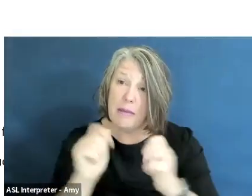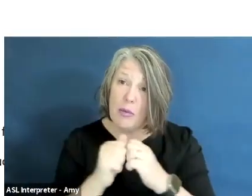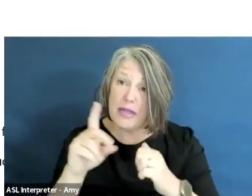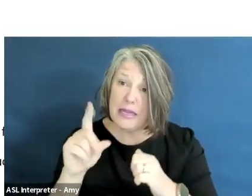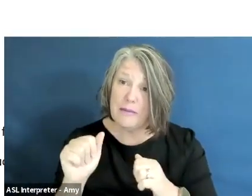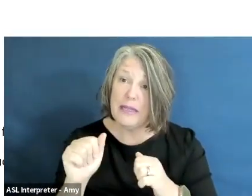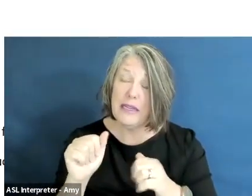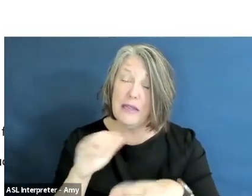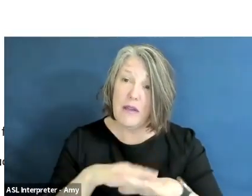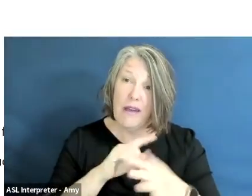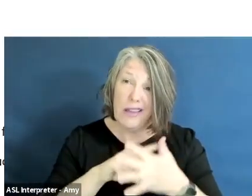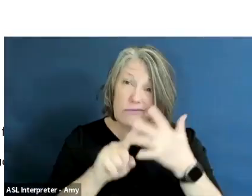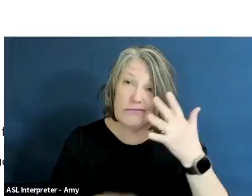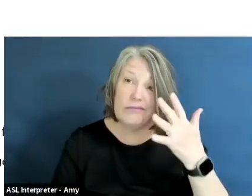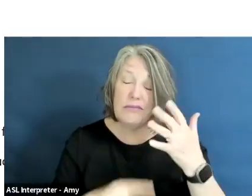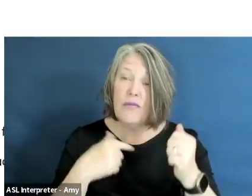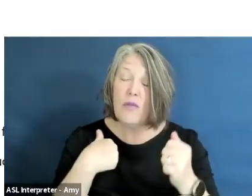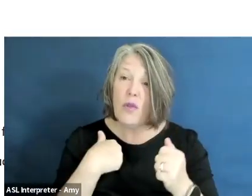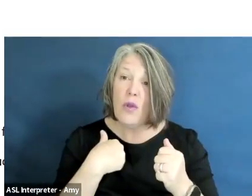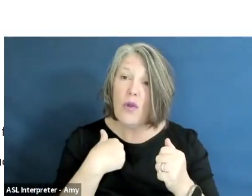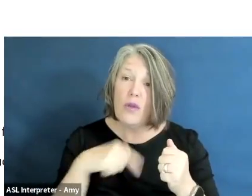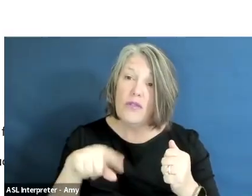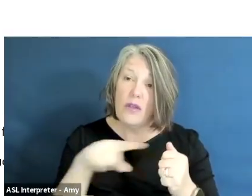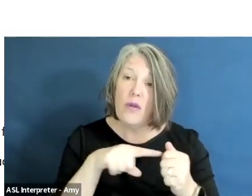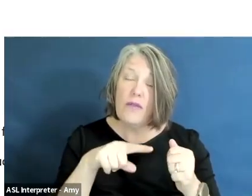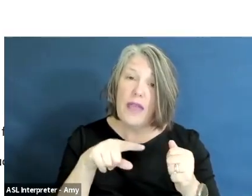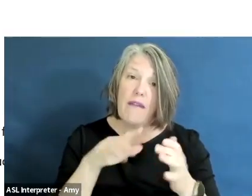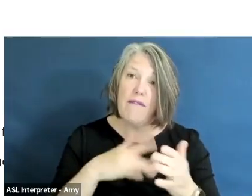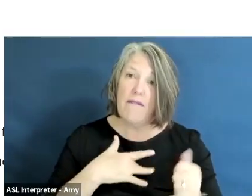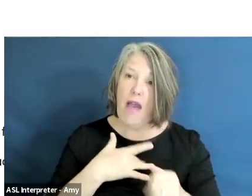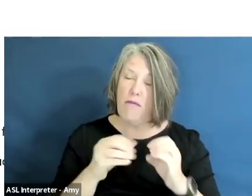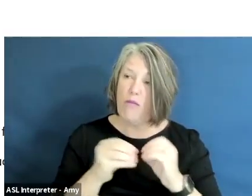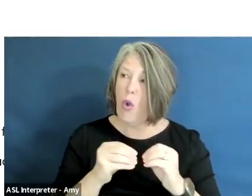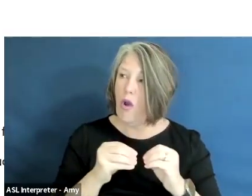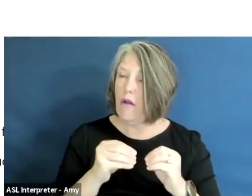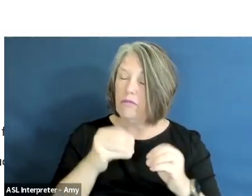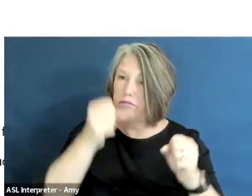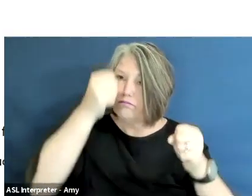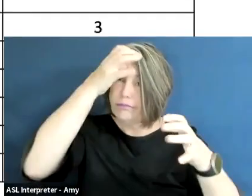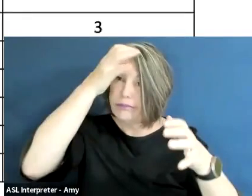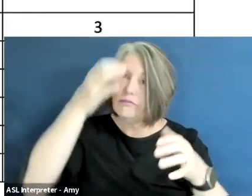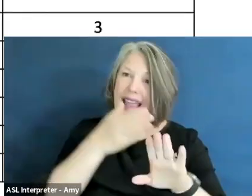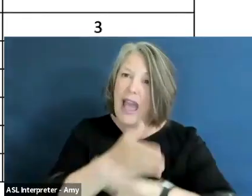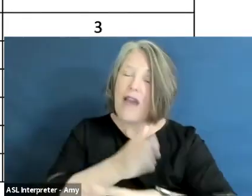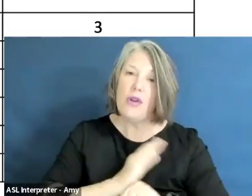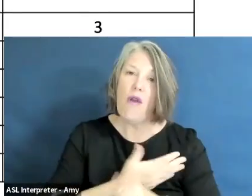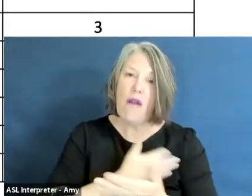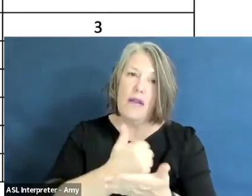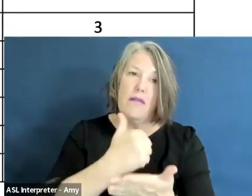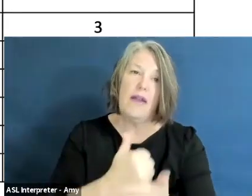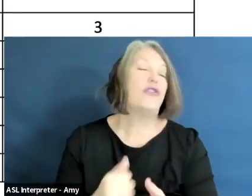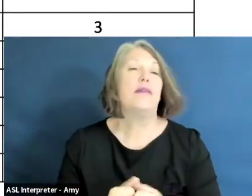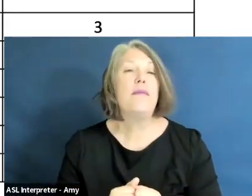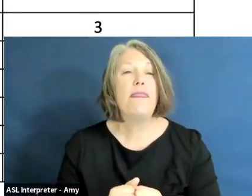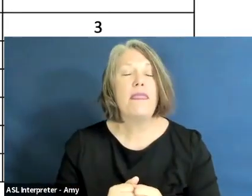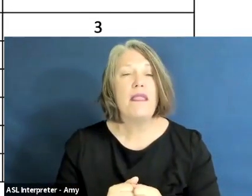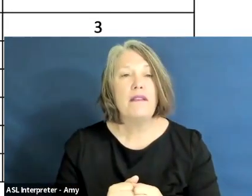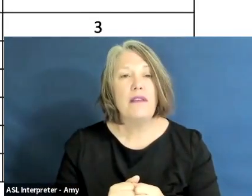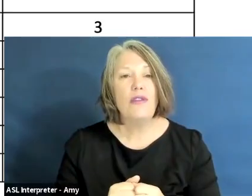on those so that we could see if they felt more educated after our intervention. So to give you a little sense of that,